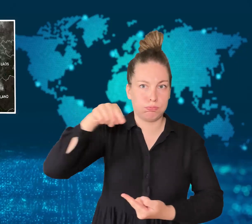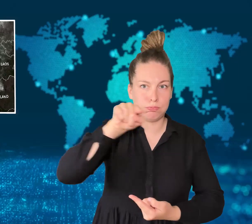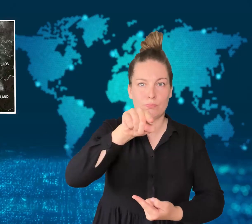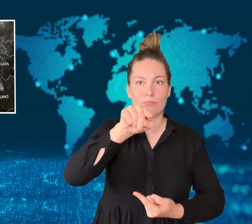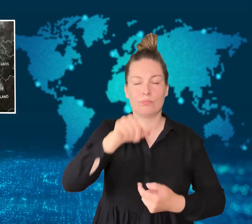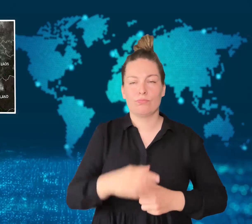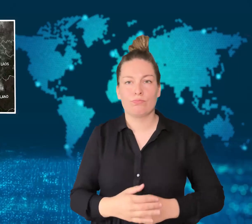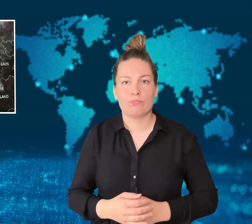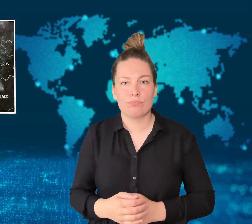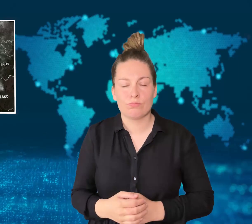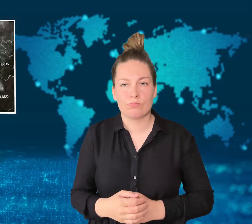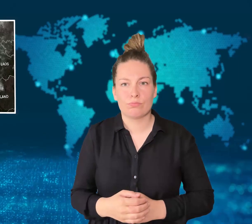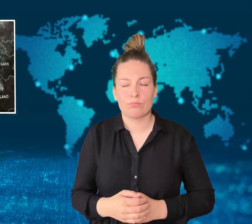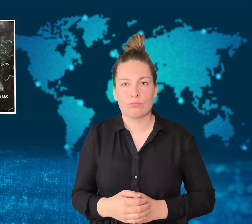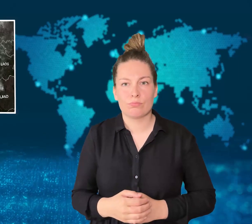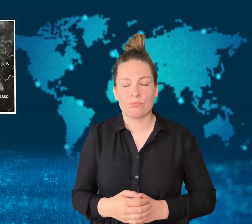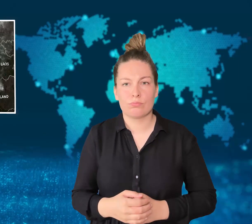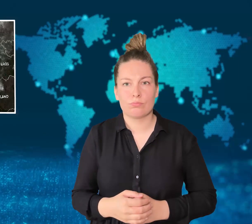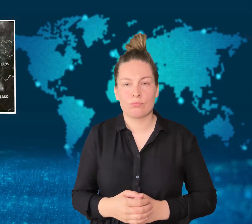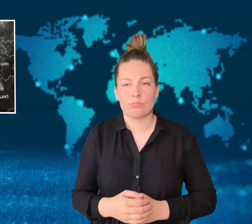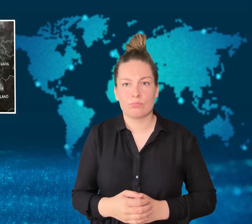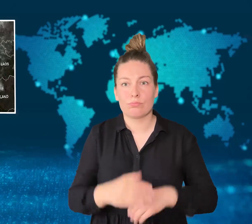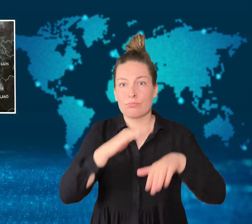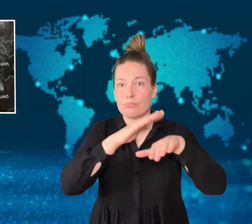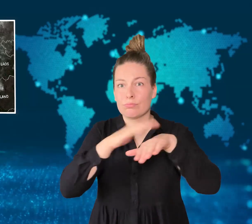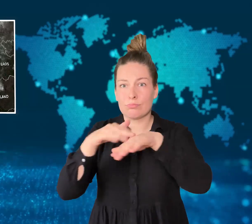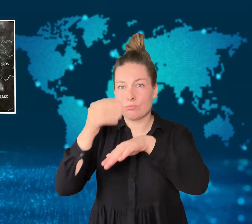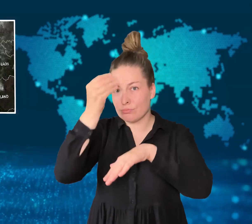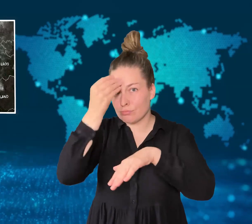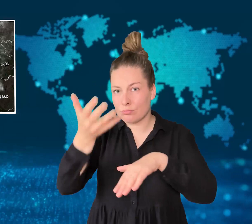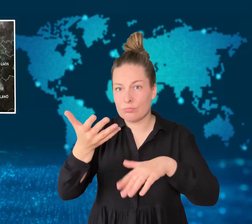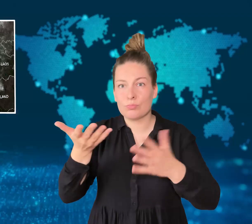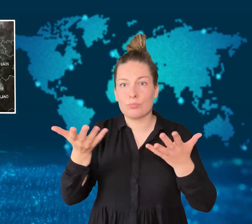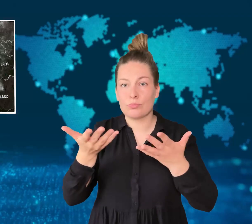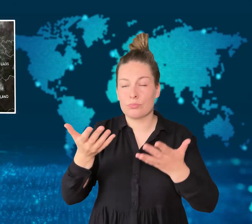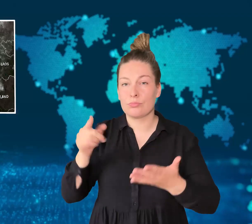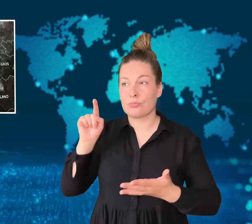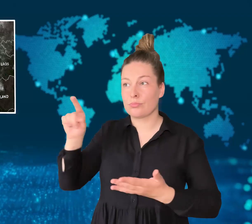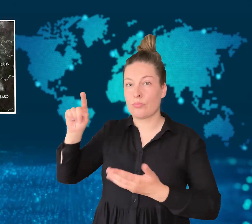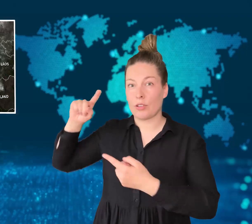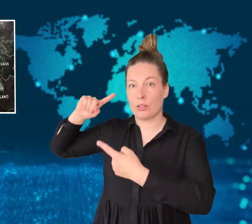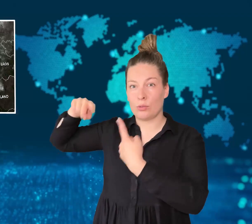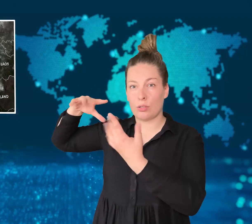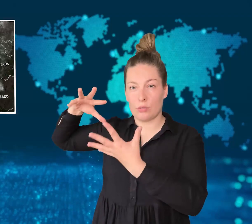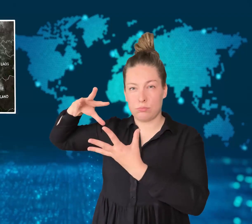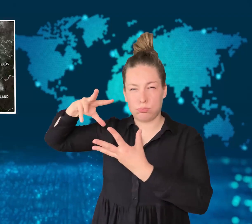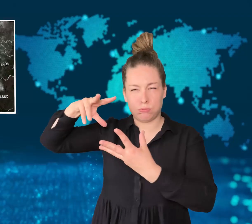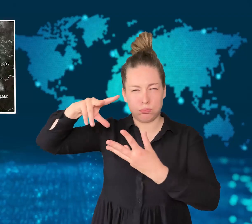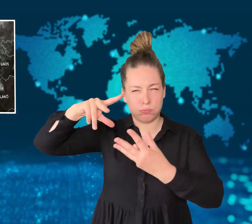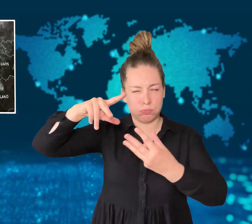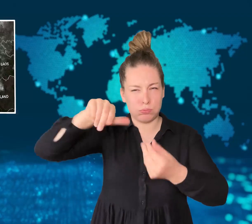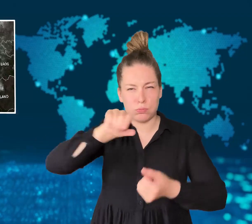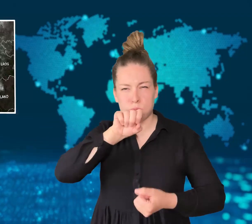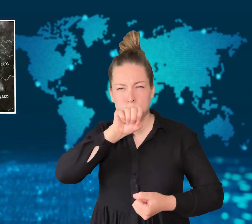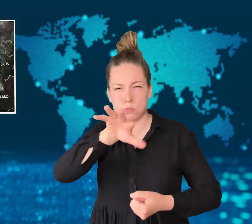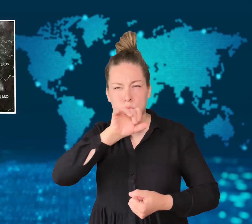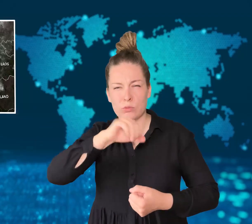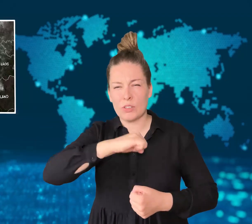The storm was reported to have wind speeds as high as around 195 km per hour